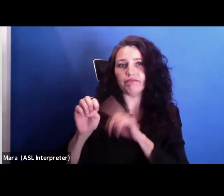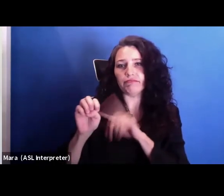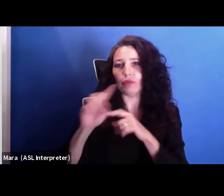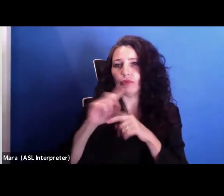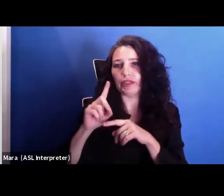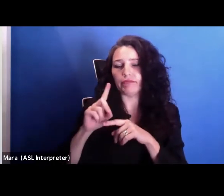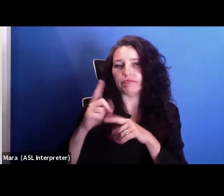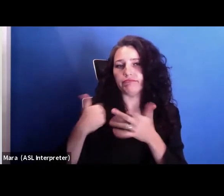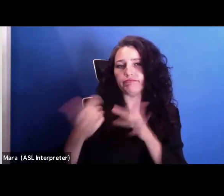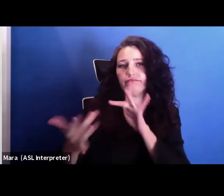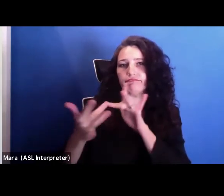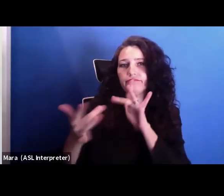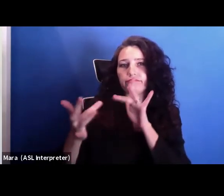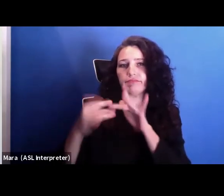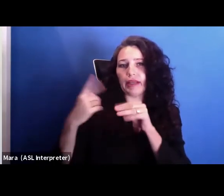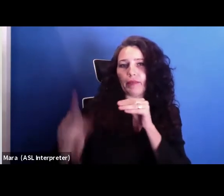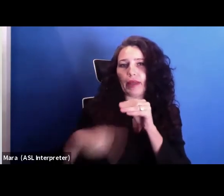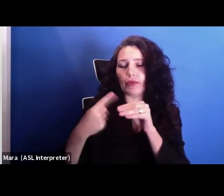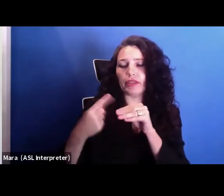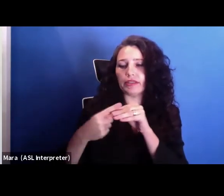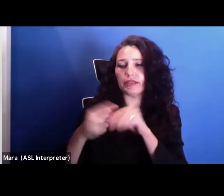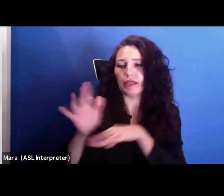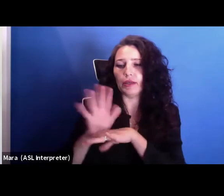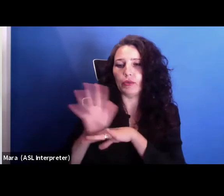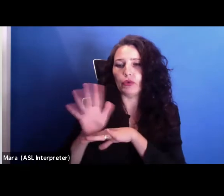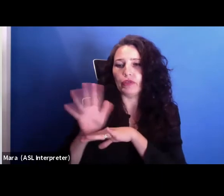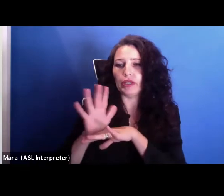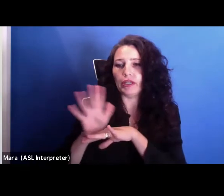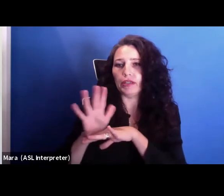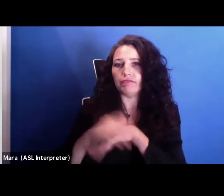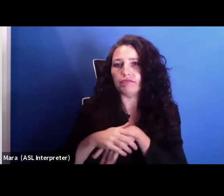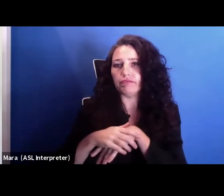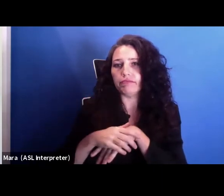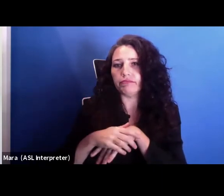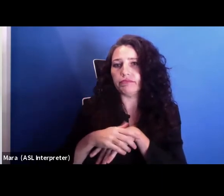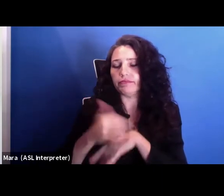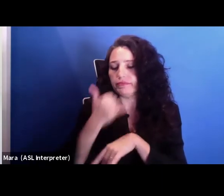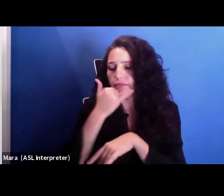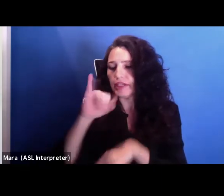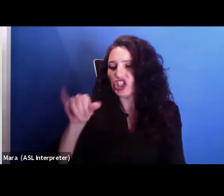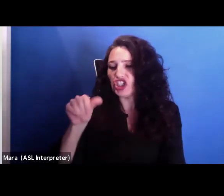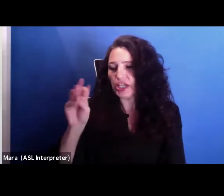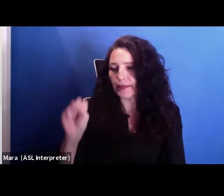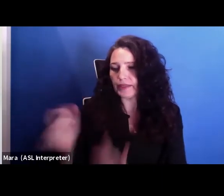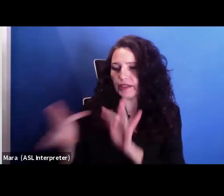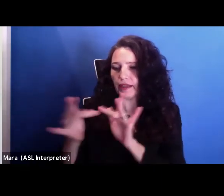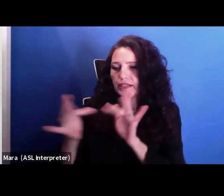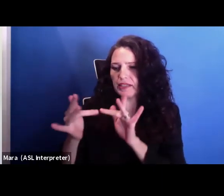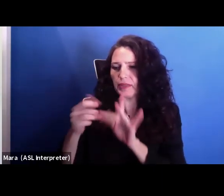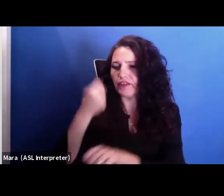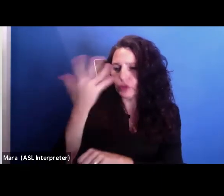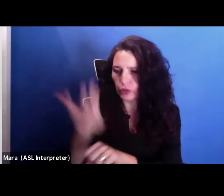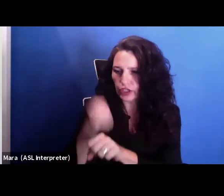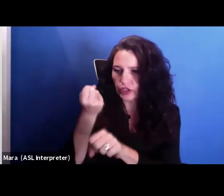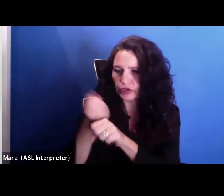I was immediately intrigued and excited about it. And then when I saw what he and Nicole Newnham